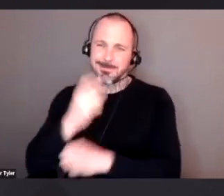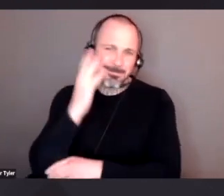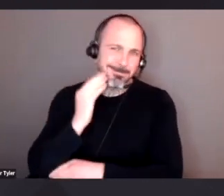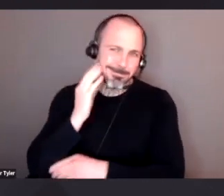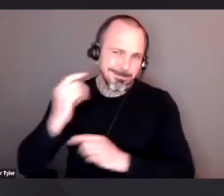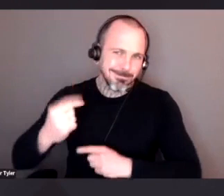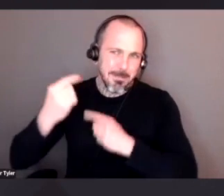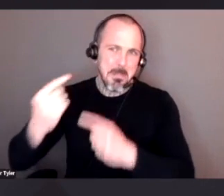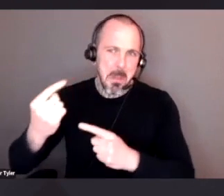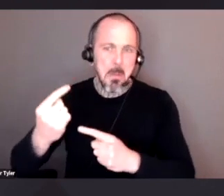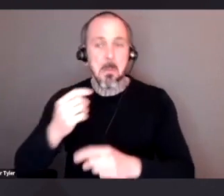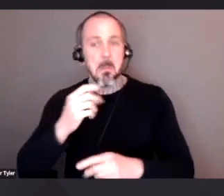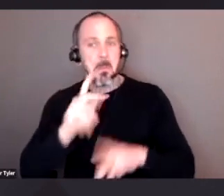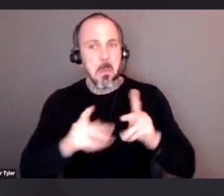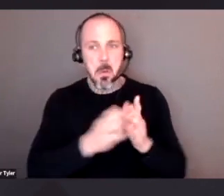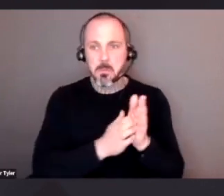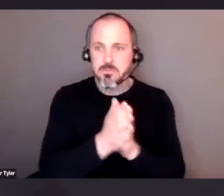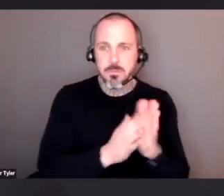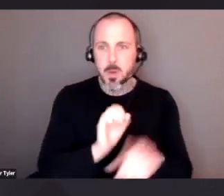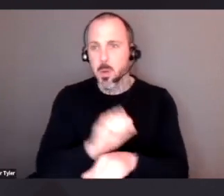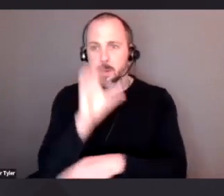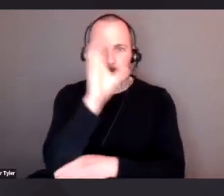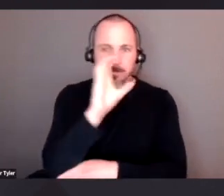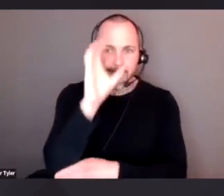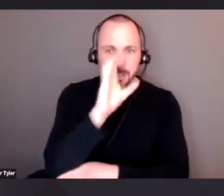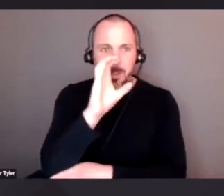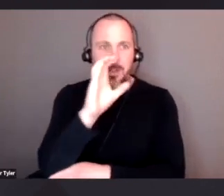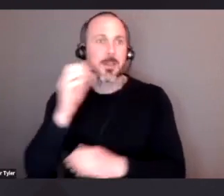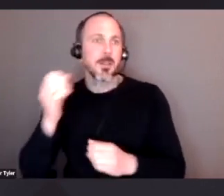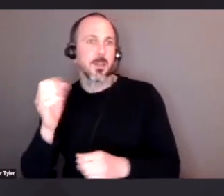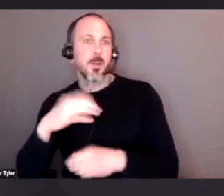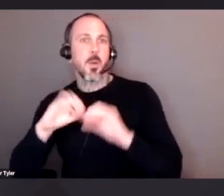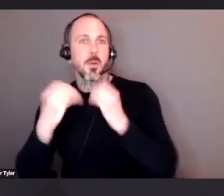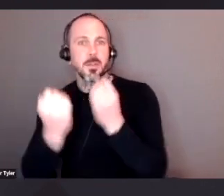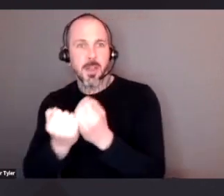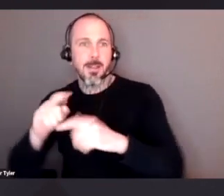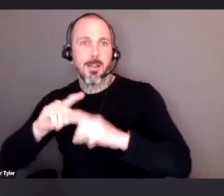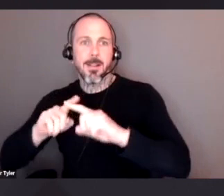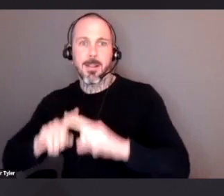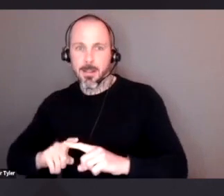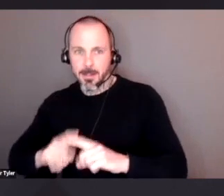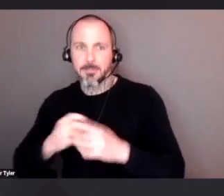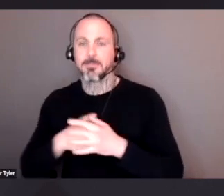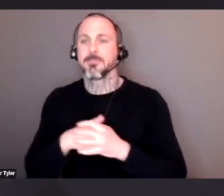Dave is an owner/operator of Sobeys in Humboldt and has more than 40 years of retail experience,